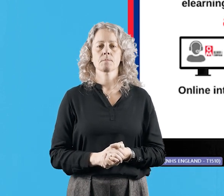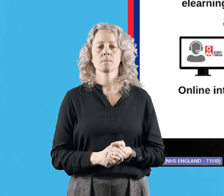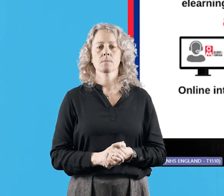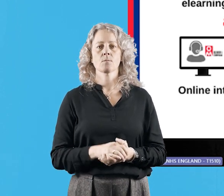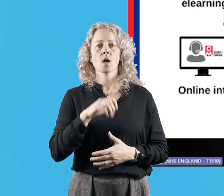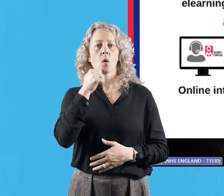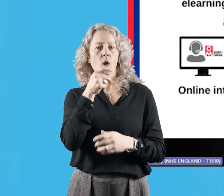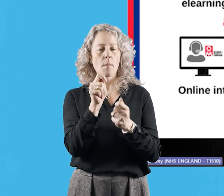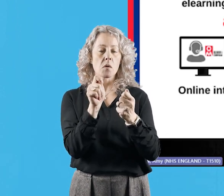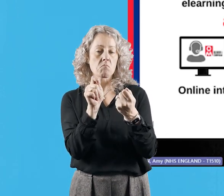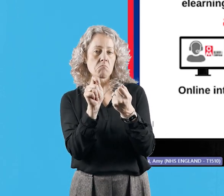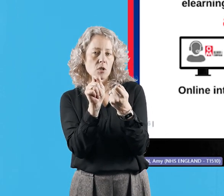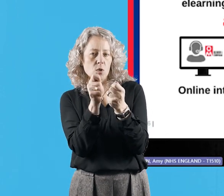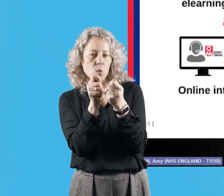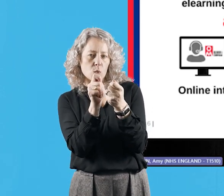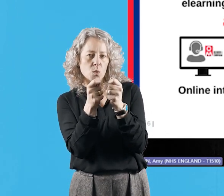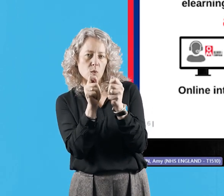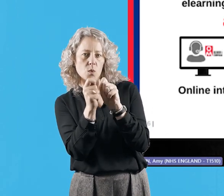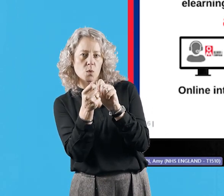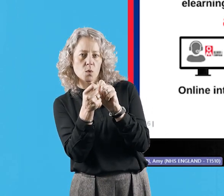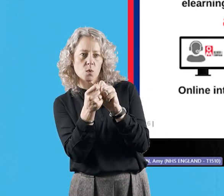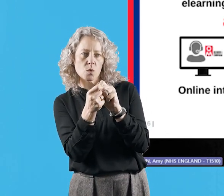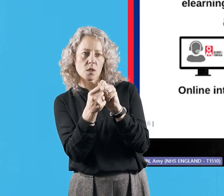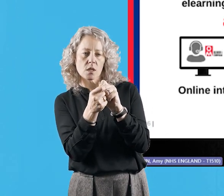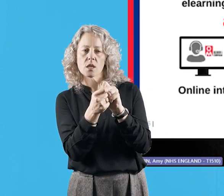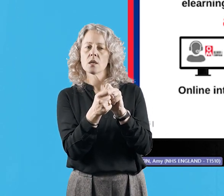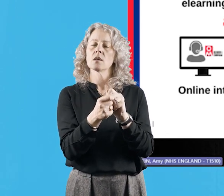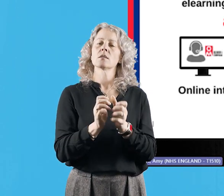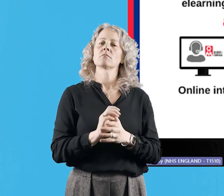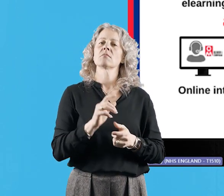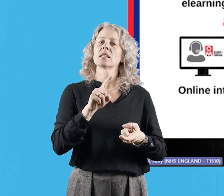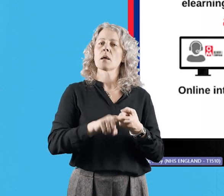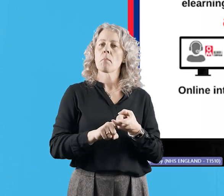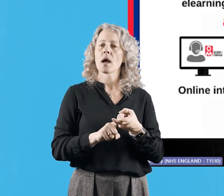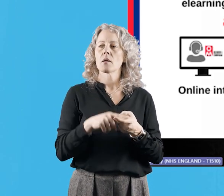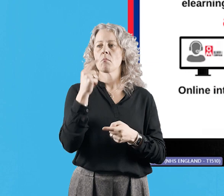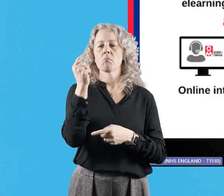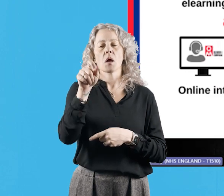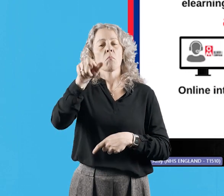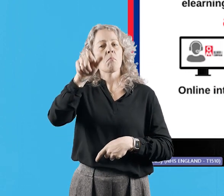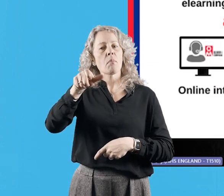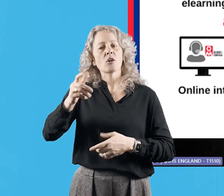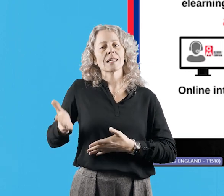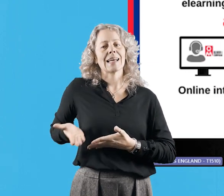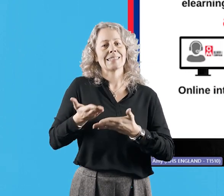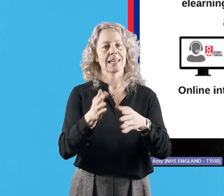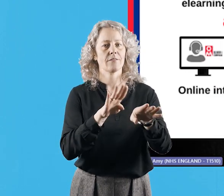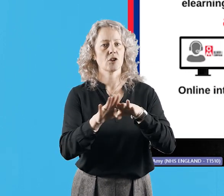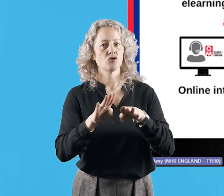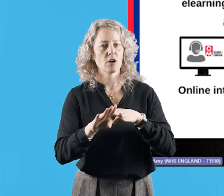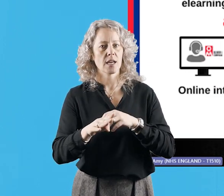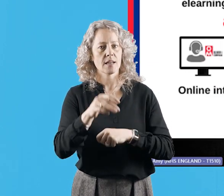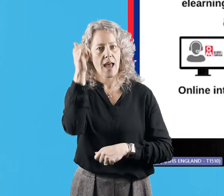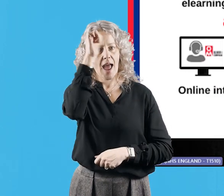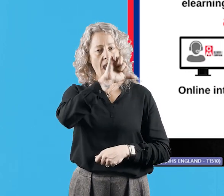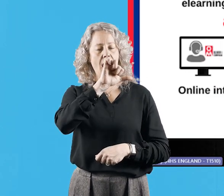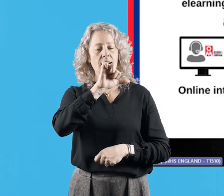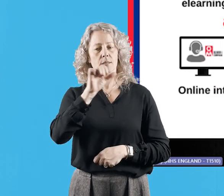whether that's the people delivering the training, or the experts that lived experience bringing their stories that are